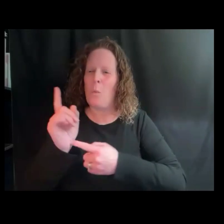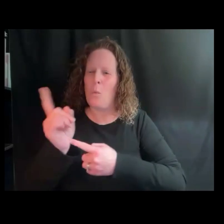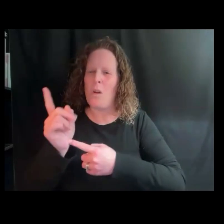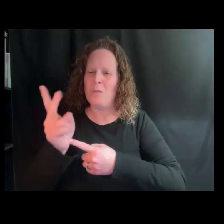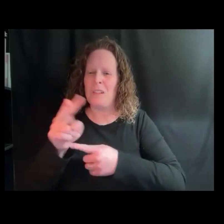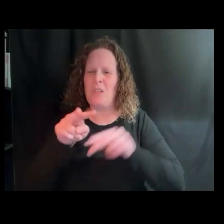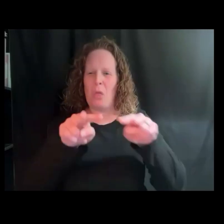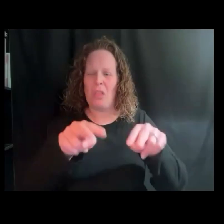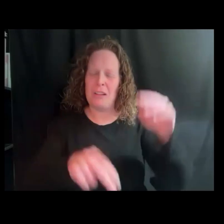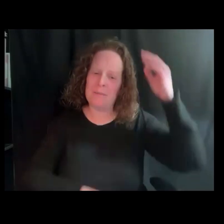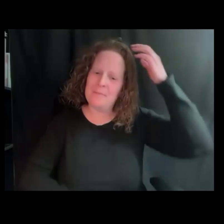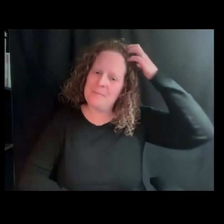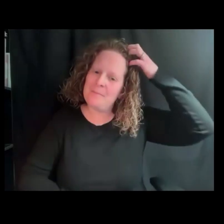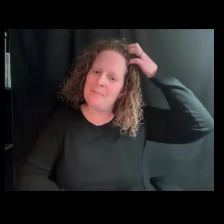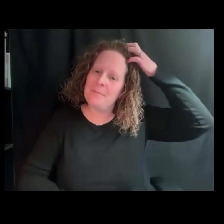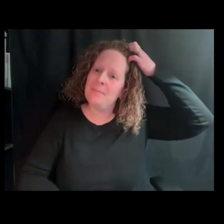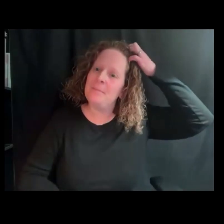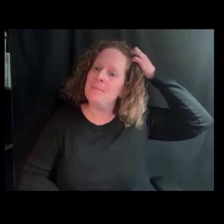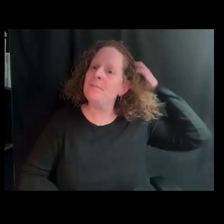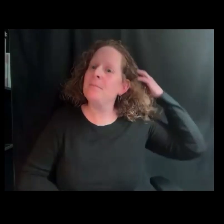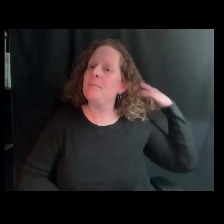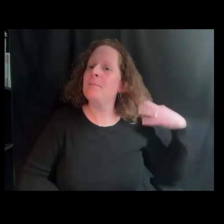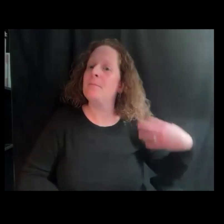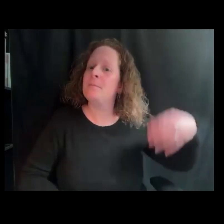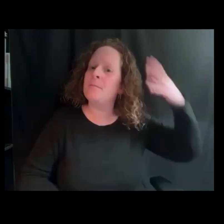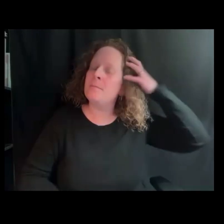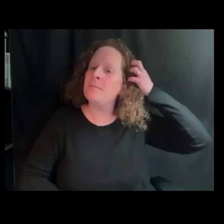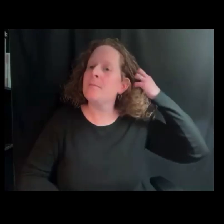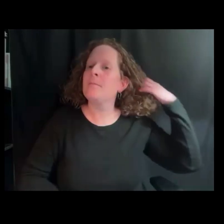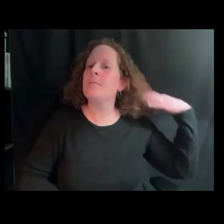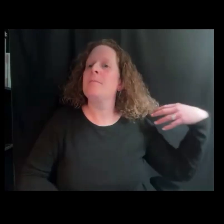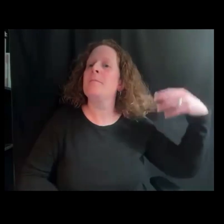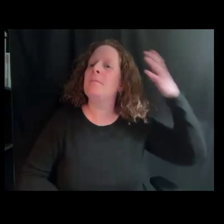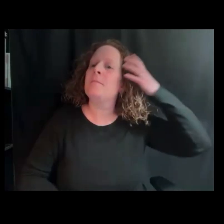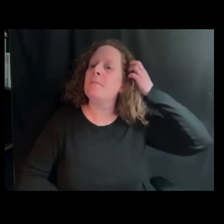right first and seeing what you get and then reading the left and thinking about the